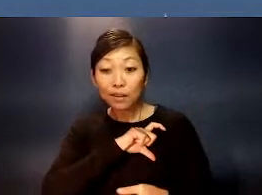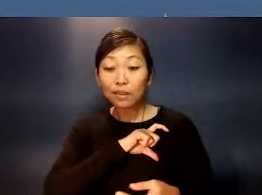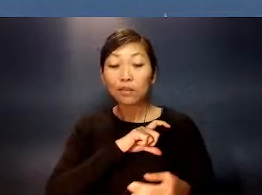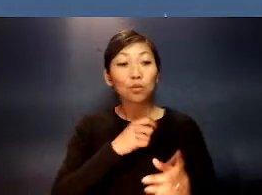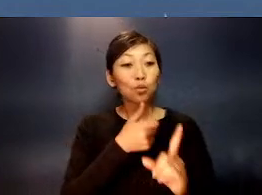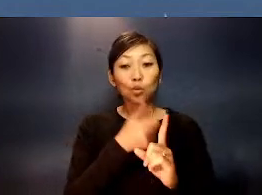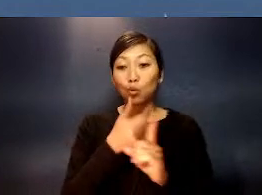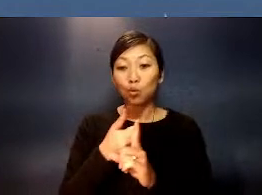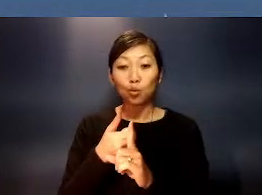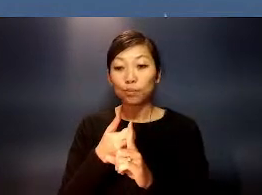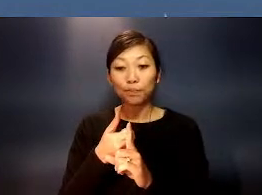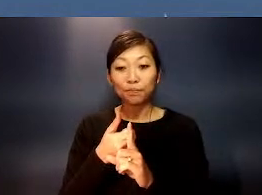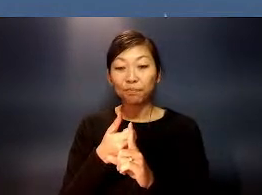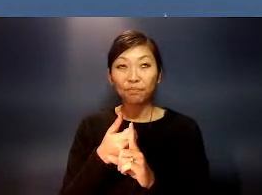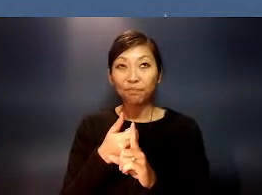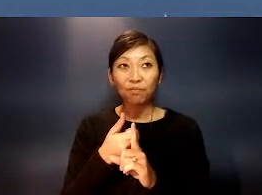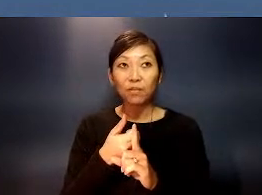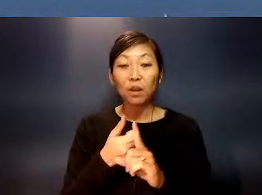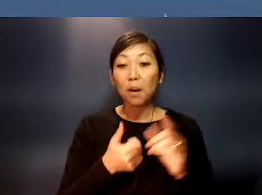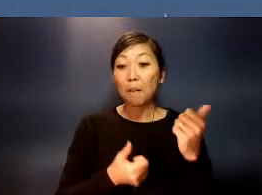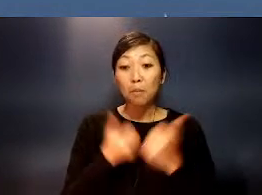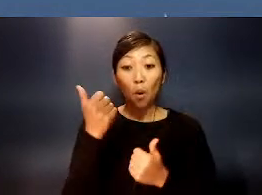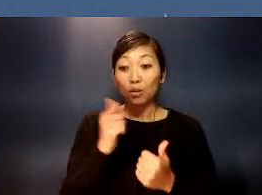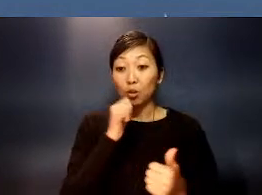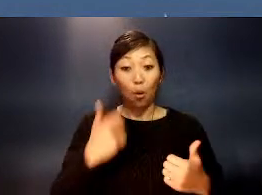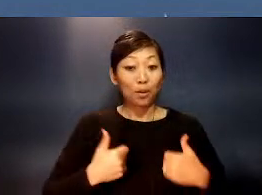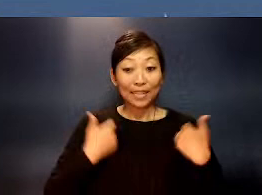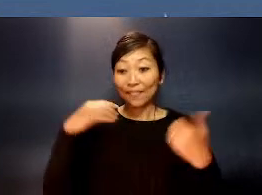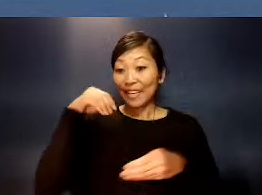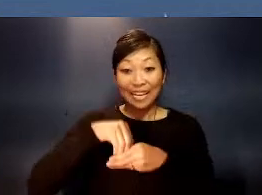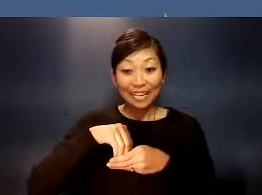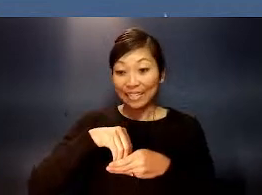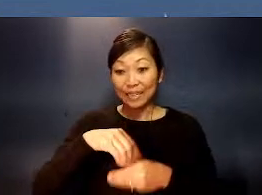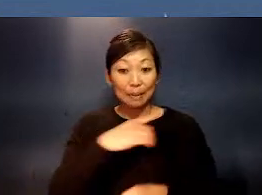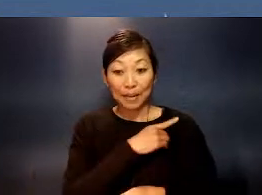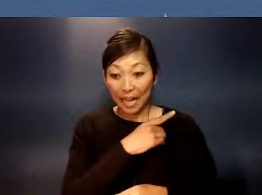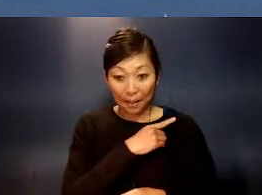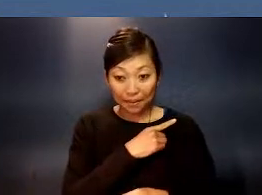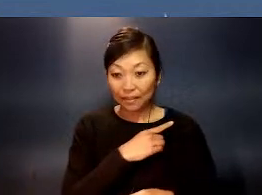IT GOES TO THE PAYOUTS THAT VALENTINA TALKED ABOUT